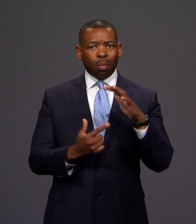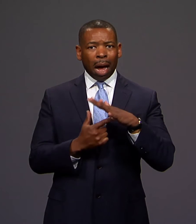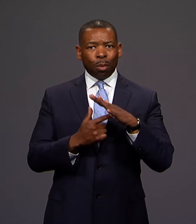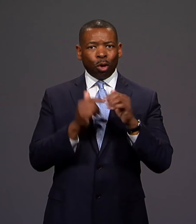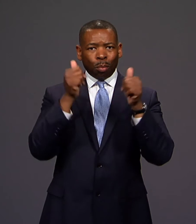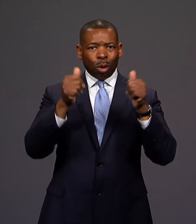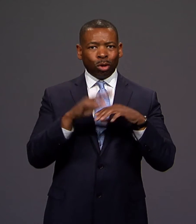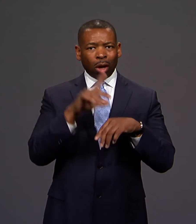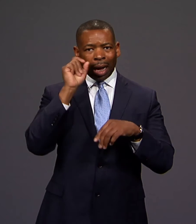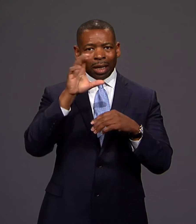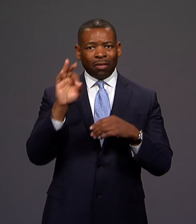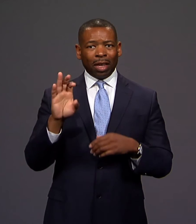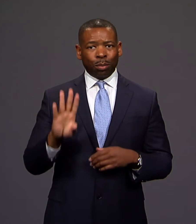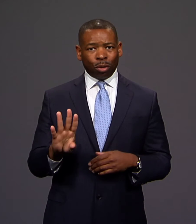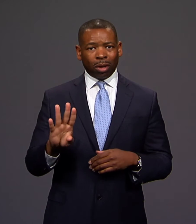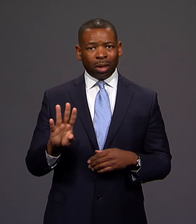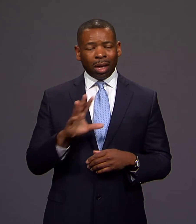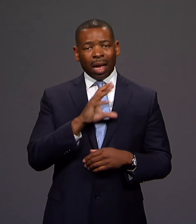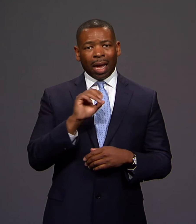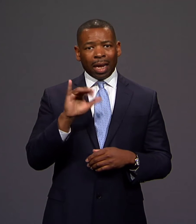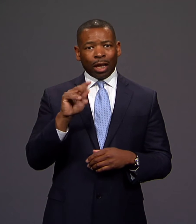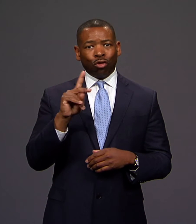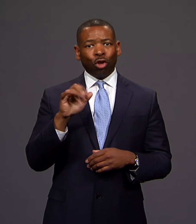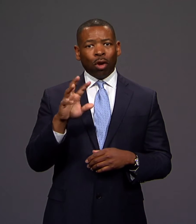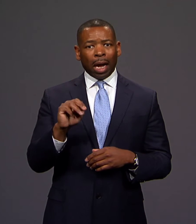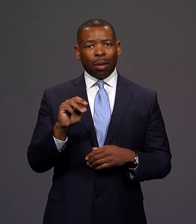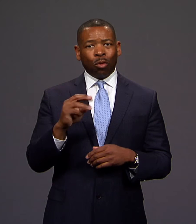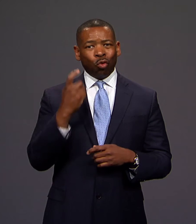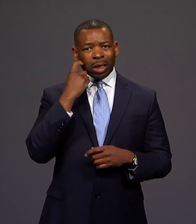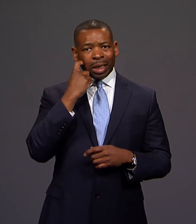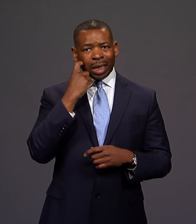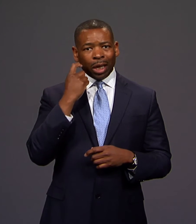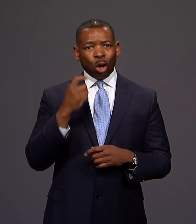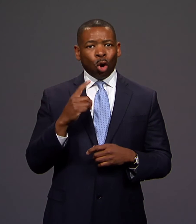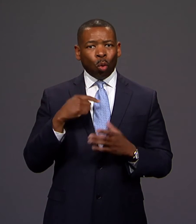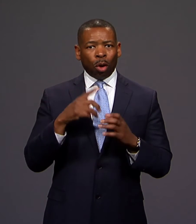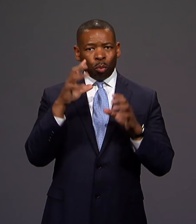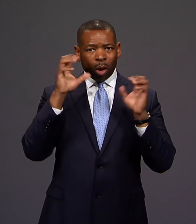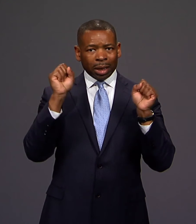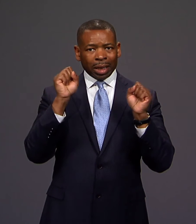recognizing the most popular posts on Gallaudet’s Facebook and Instagram recently were the president’s